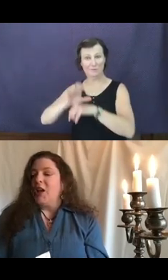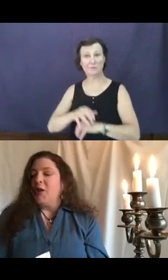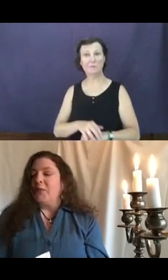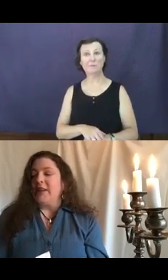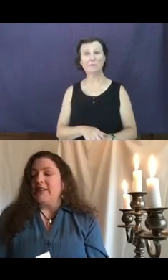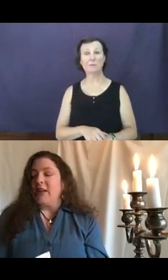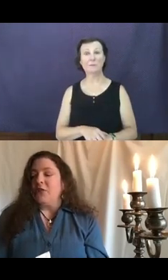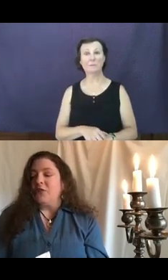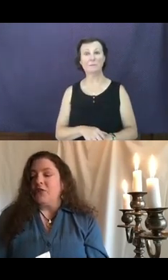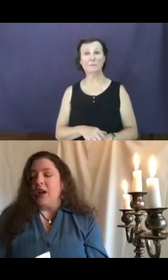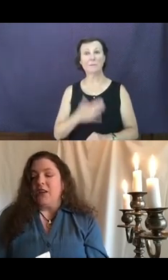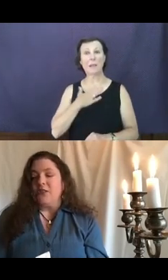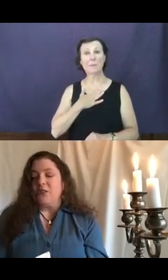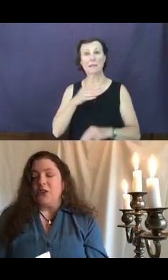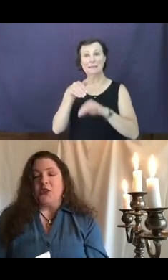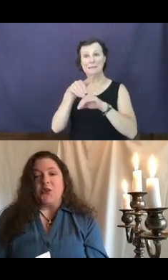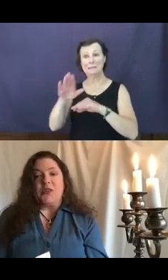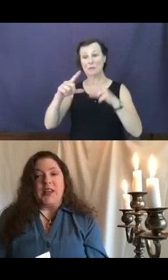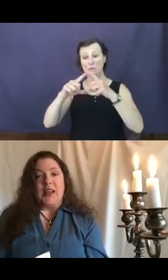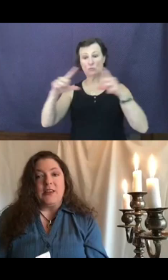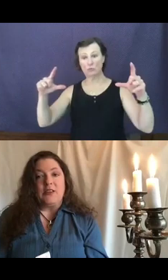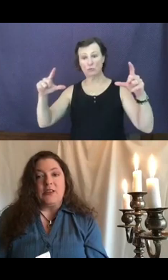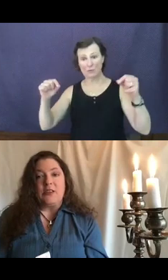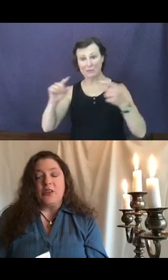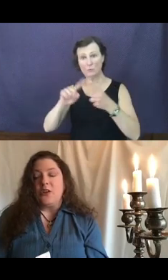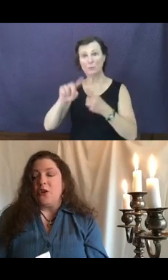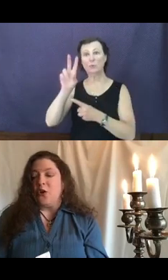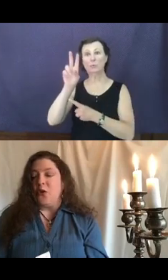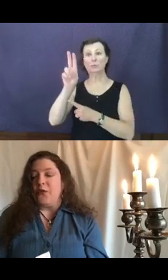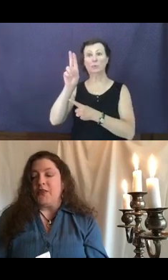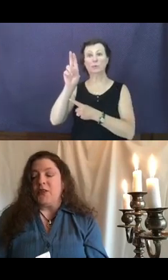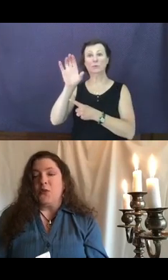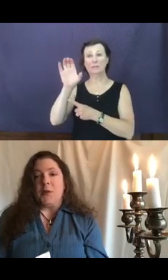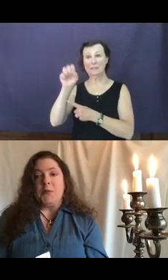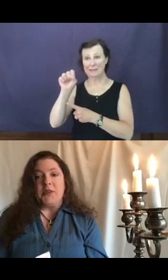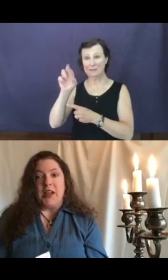Please send your checks to UUCS or visit the website